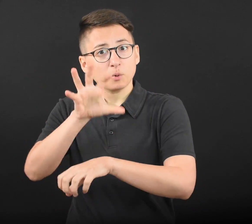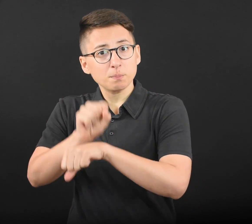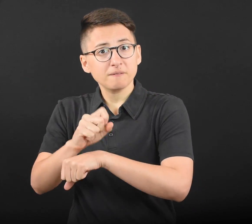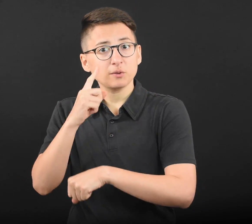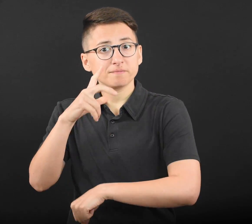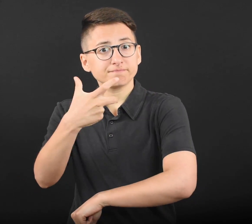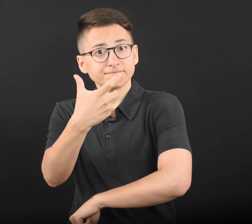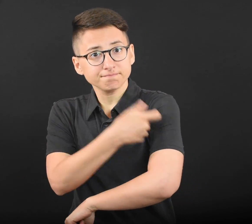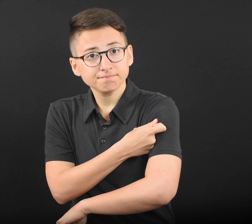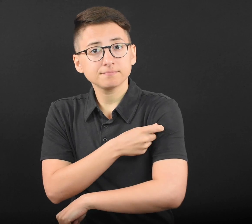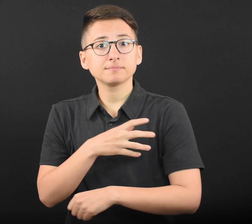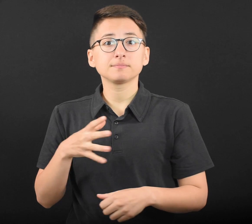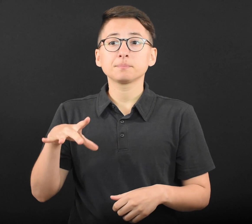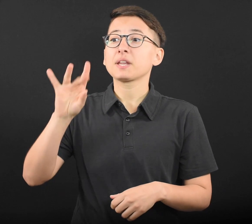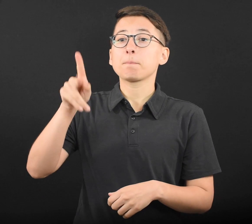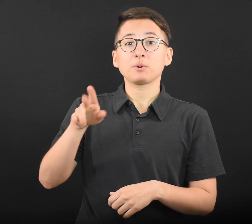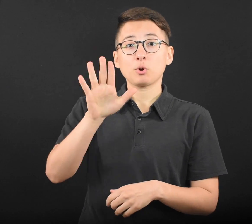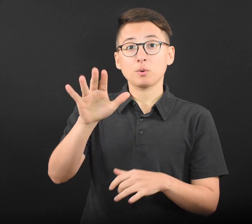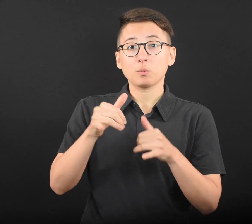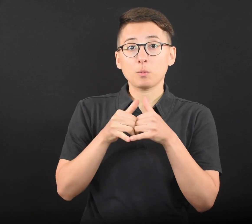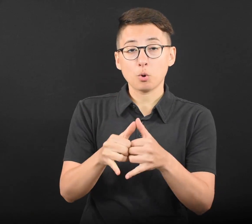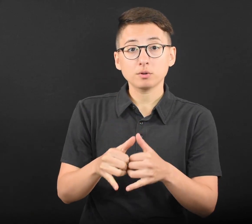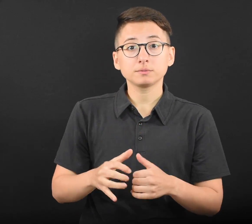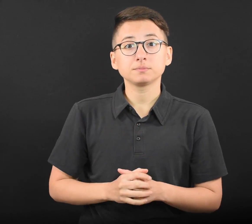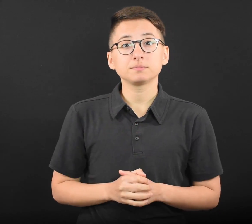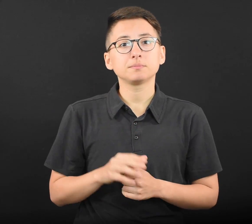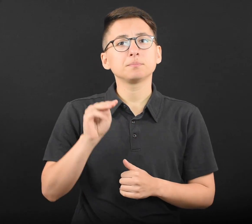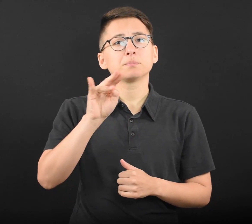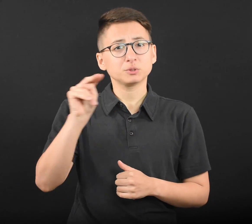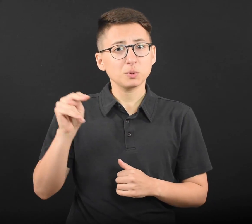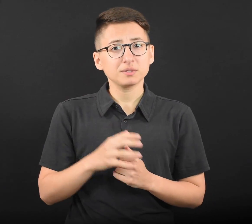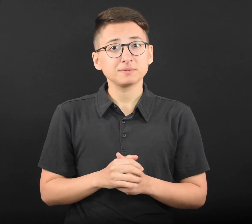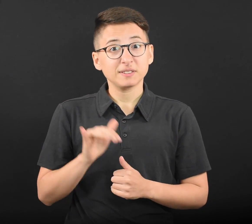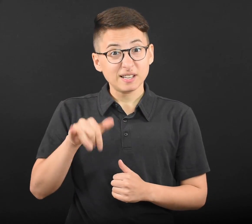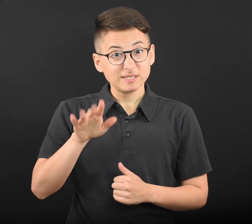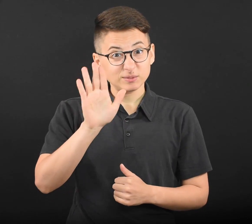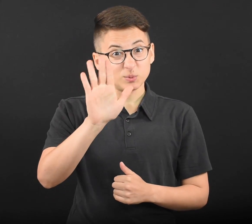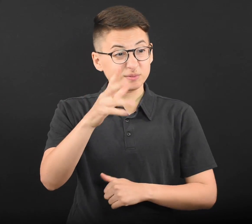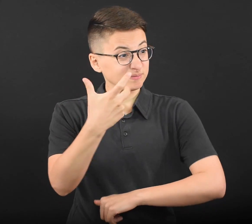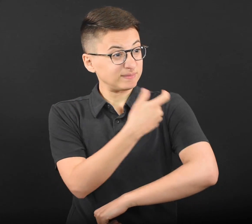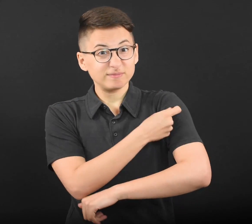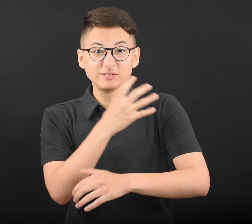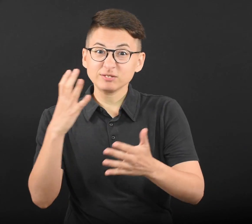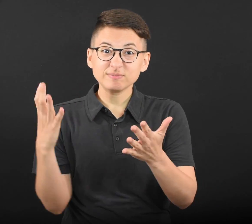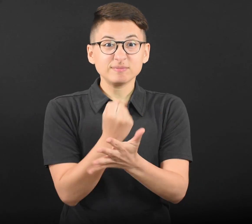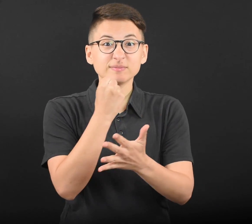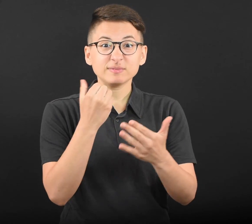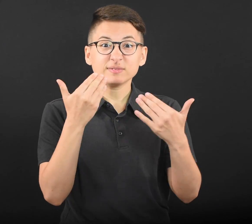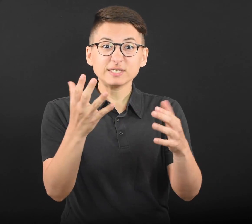make that vaccine appointment, and pick your reward, Minnesota — this is your shot to summer.”